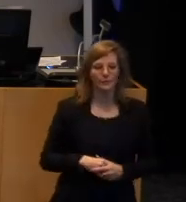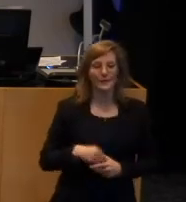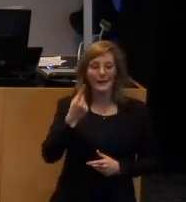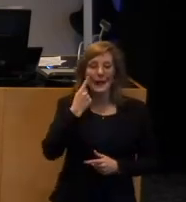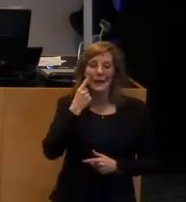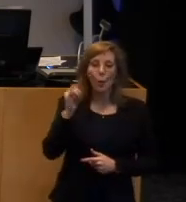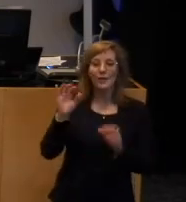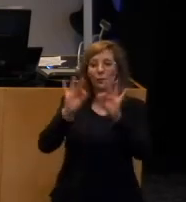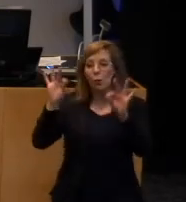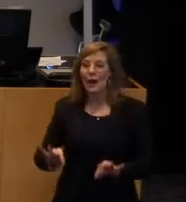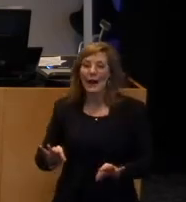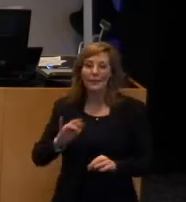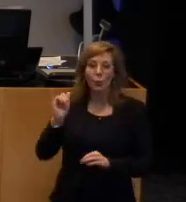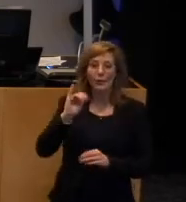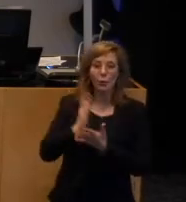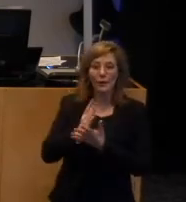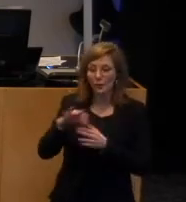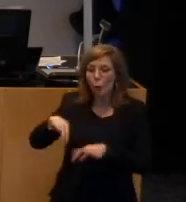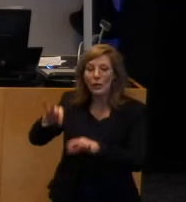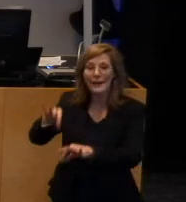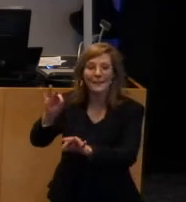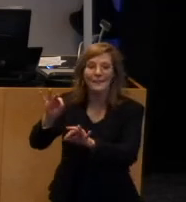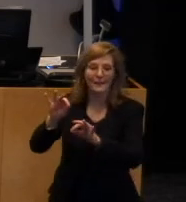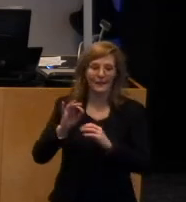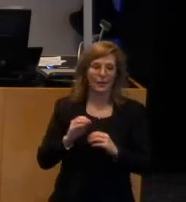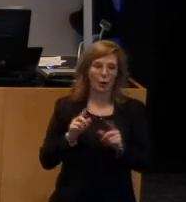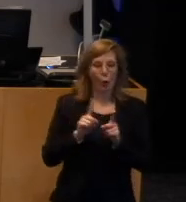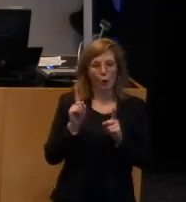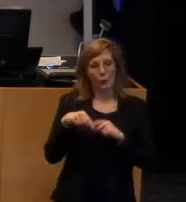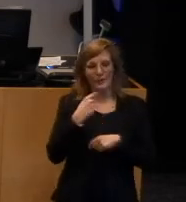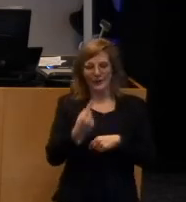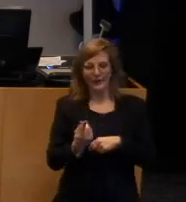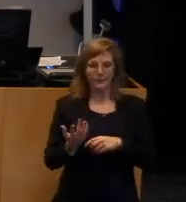it is first important to say that a distinction is warranted between